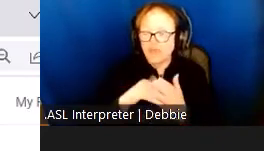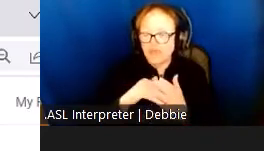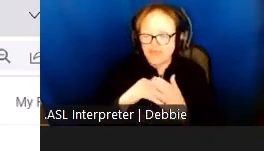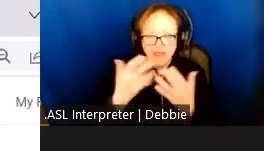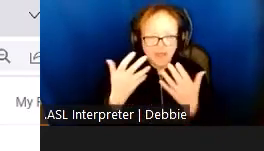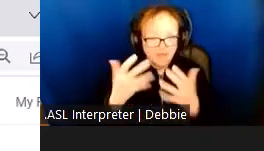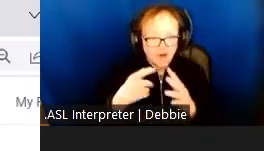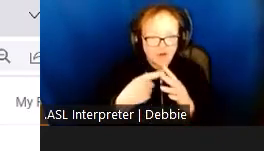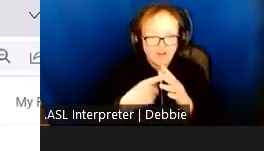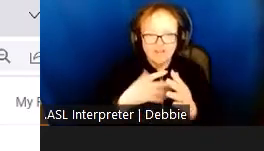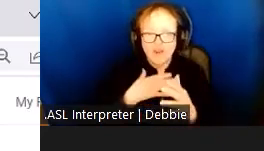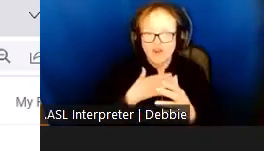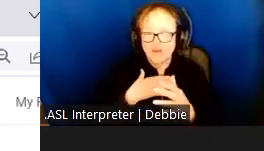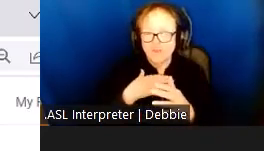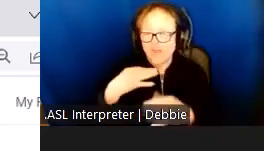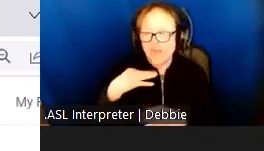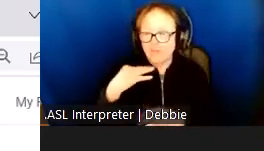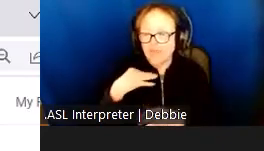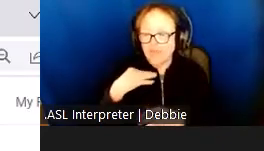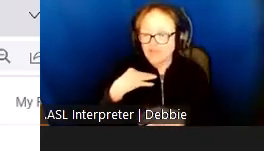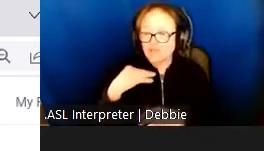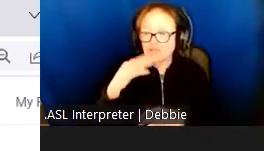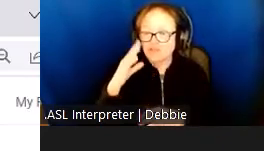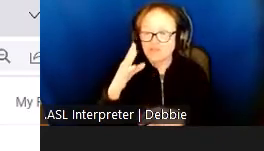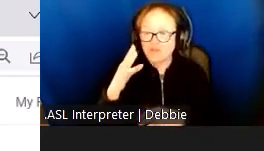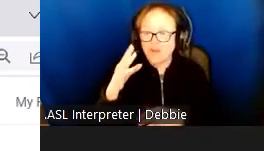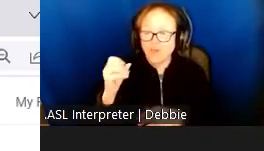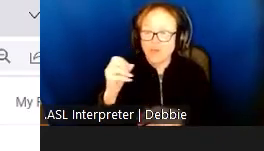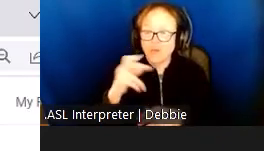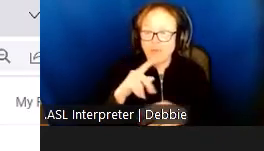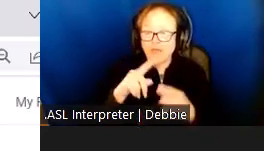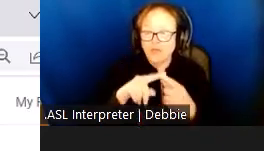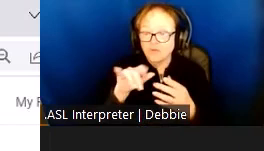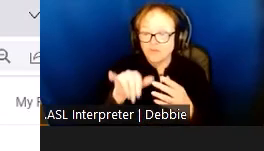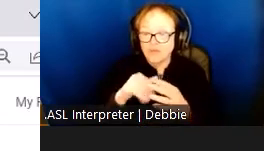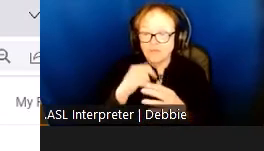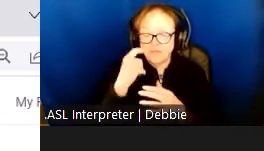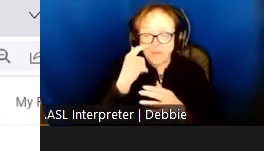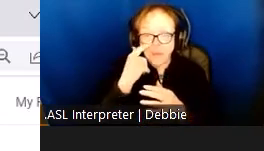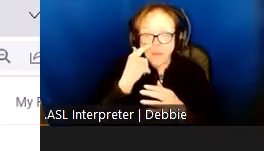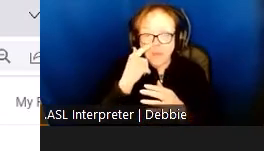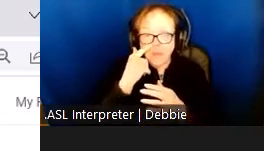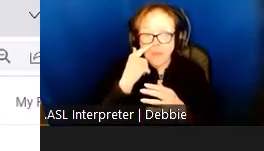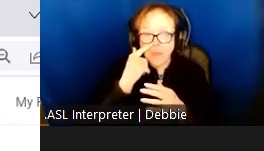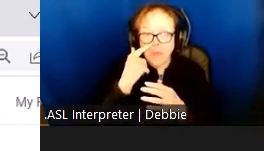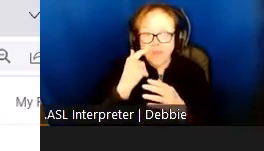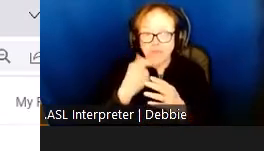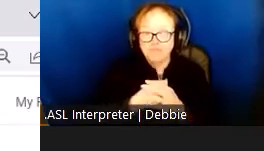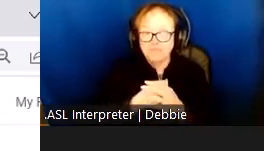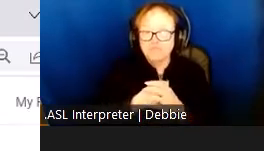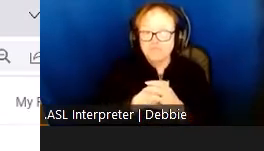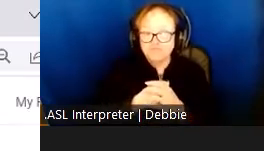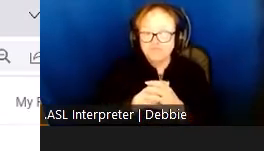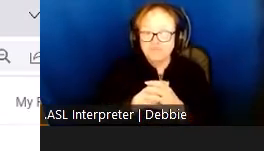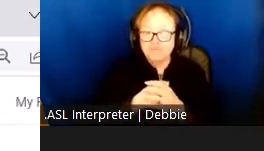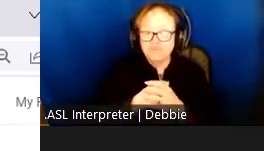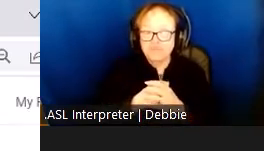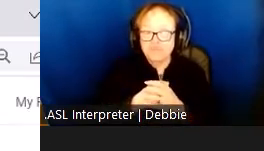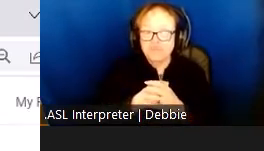started my application so I going to return to the landing page then click on my In Progress